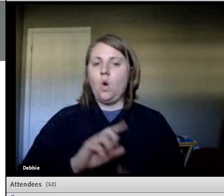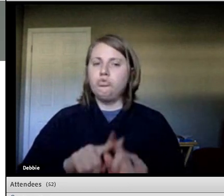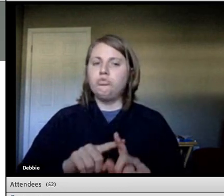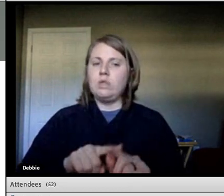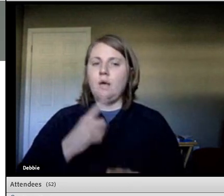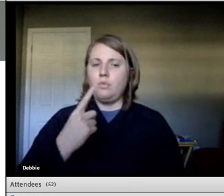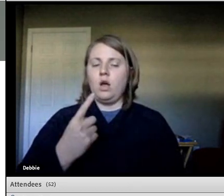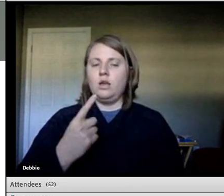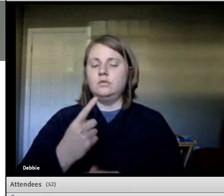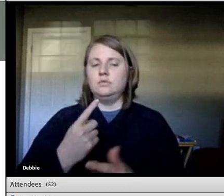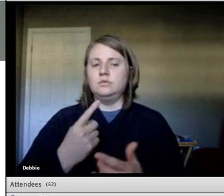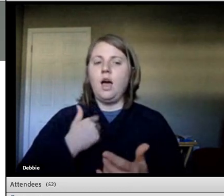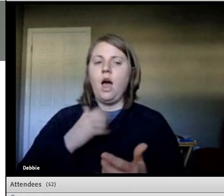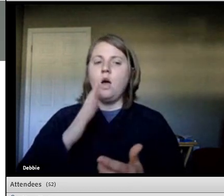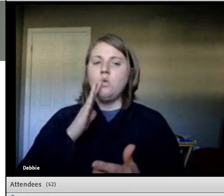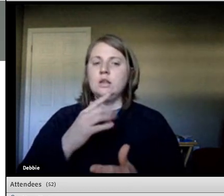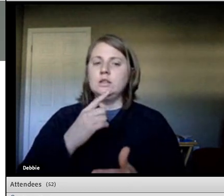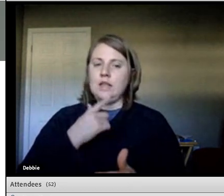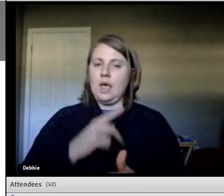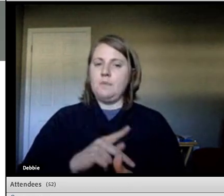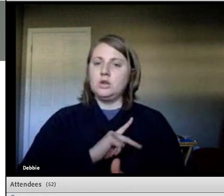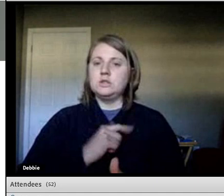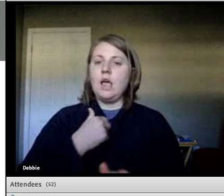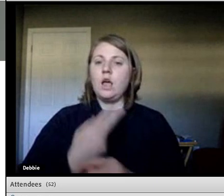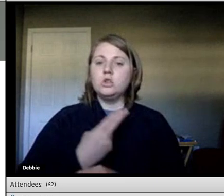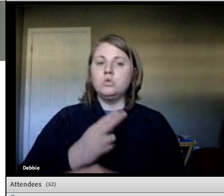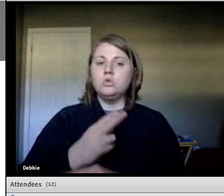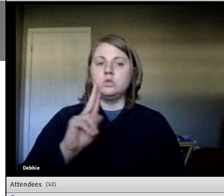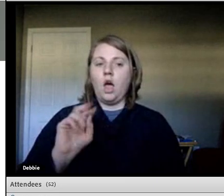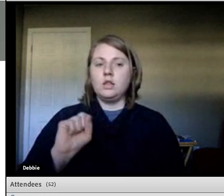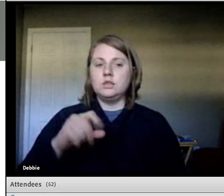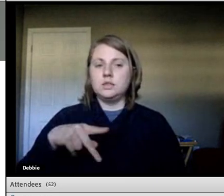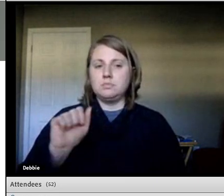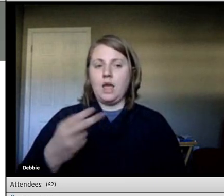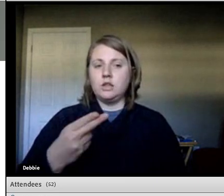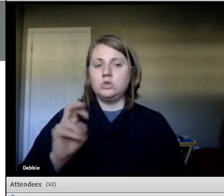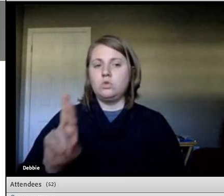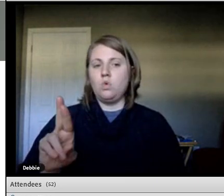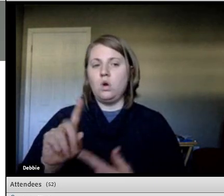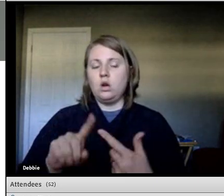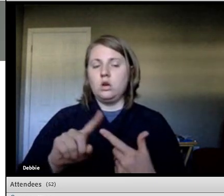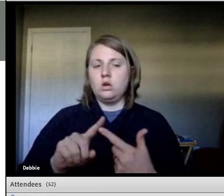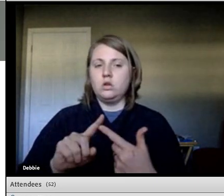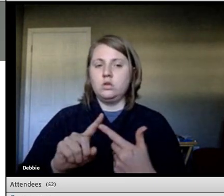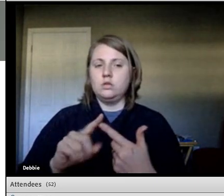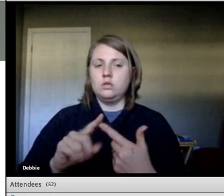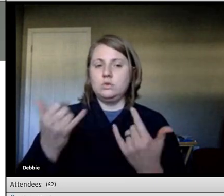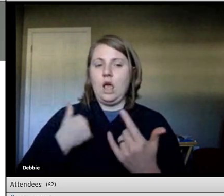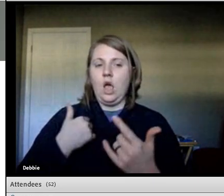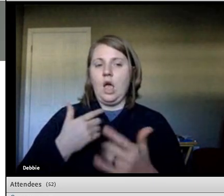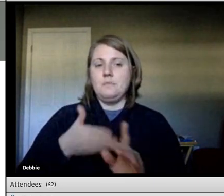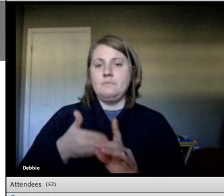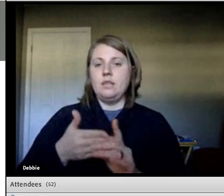or right now, I'm mainly in Unsplash, but those first couple are really good as well.